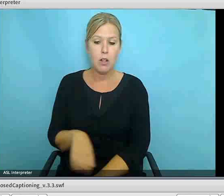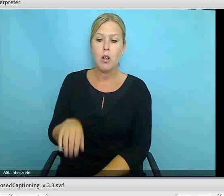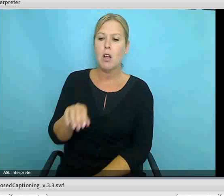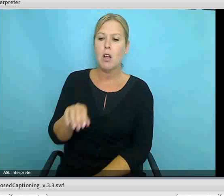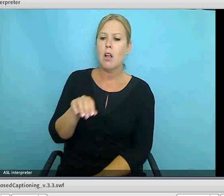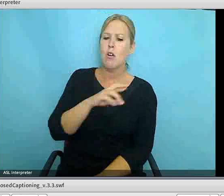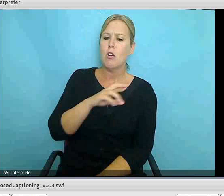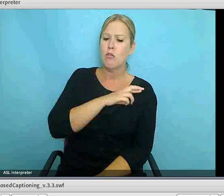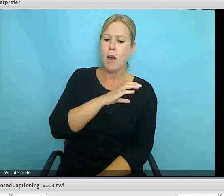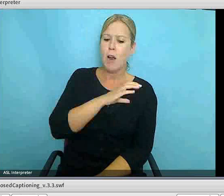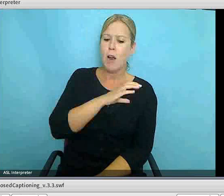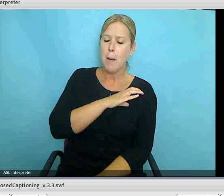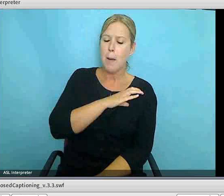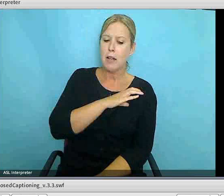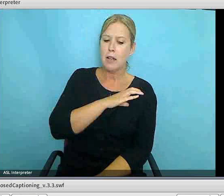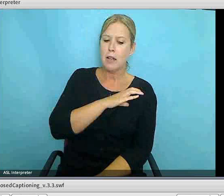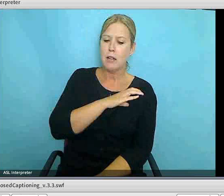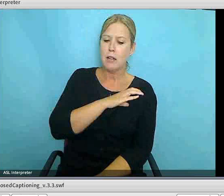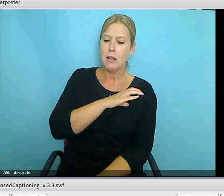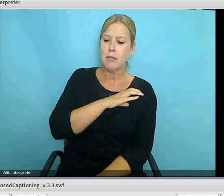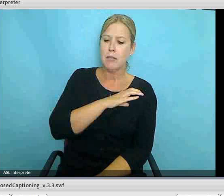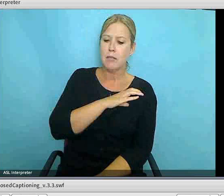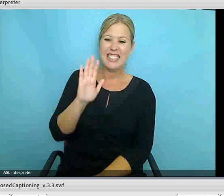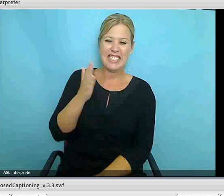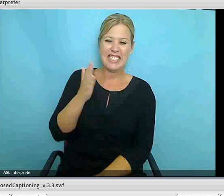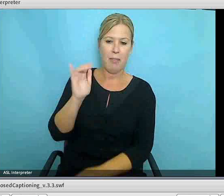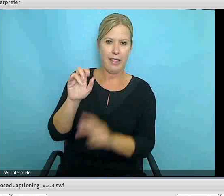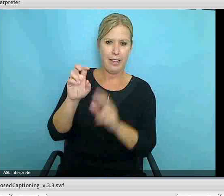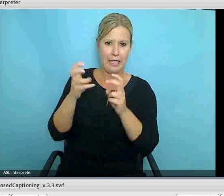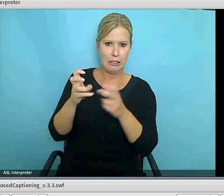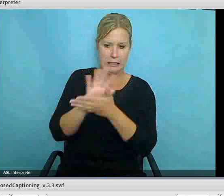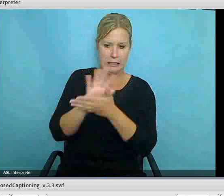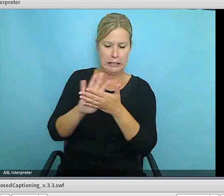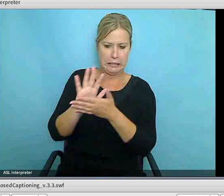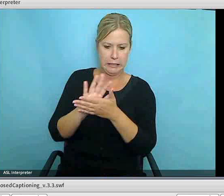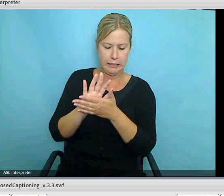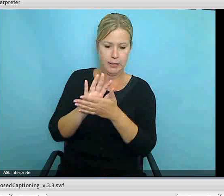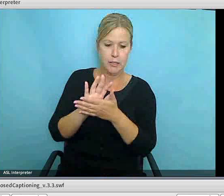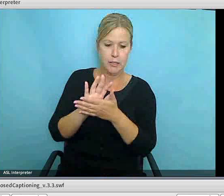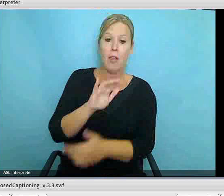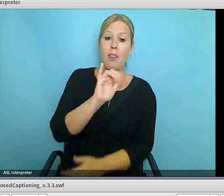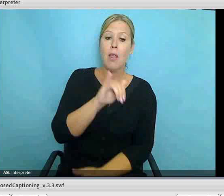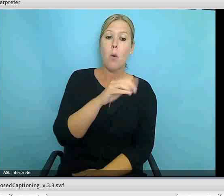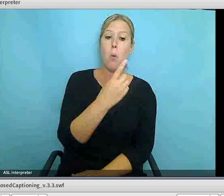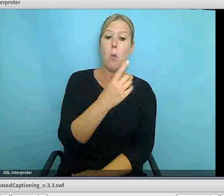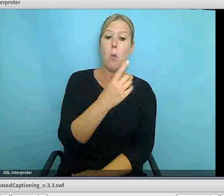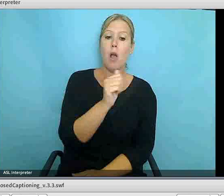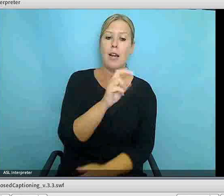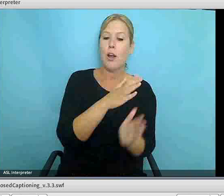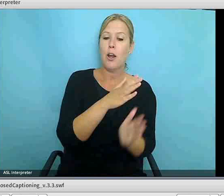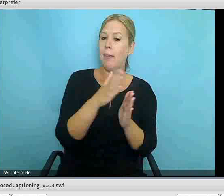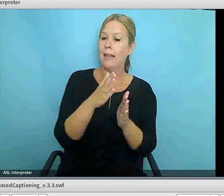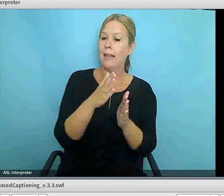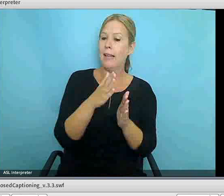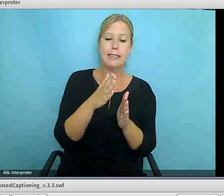However, as you know, some of our members that are duals are in CommonHealth.